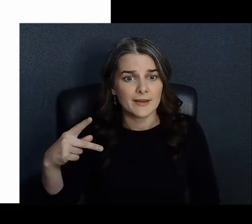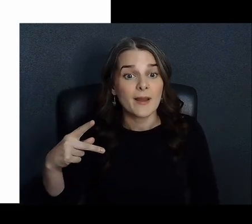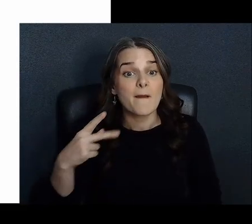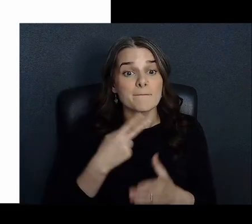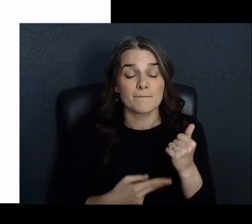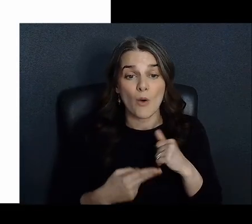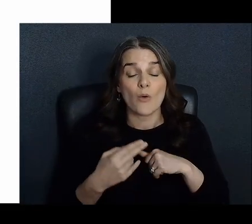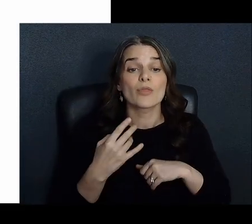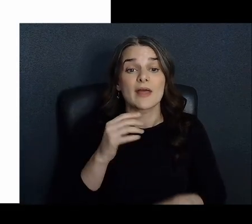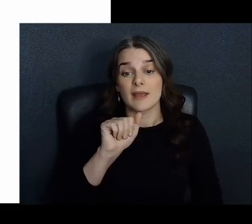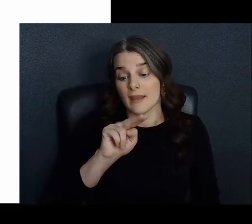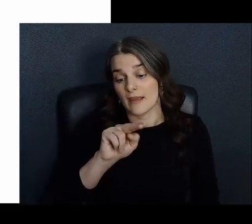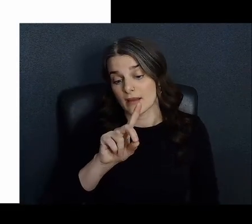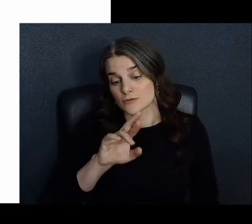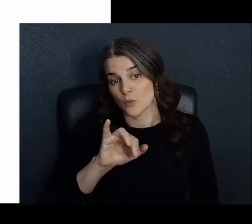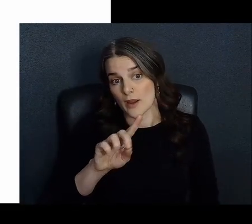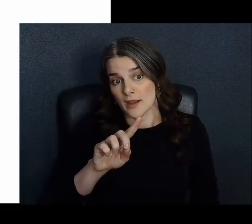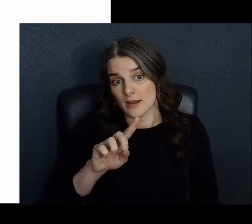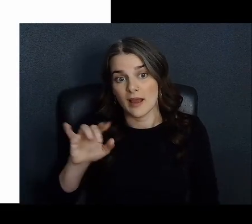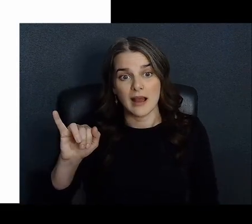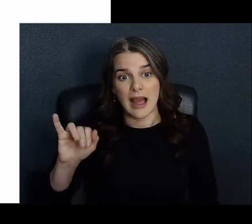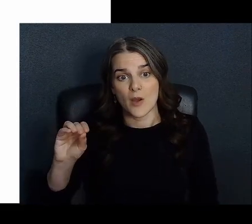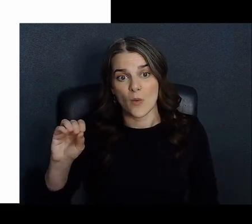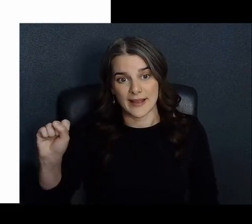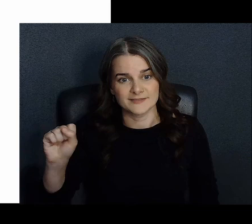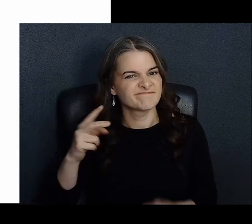We also have one called Envision.